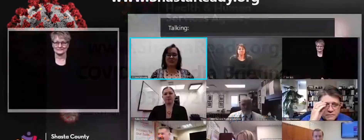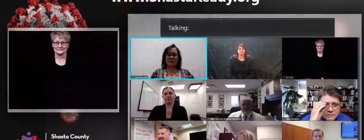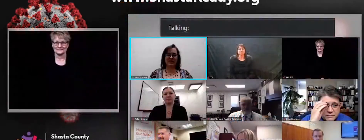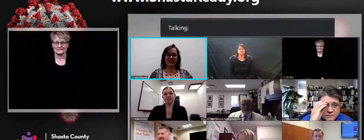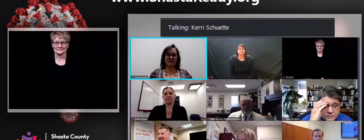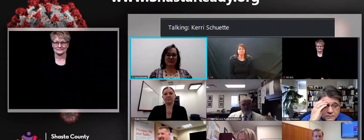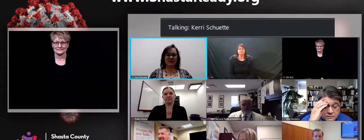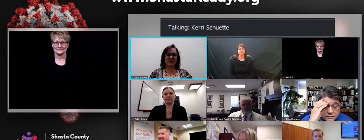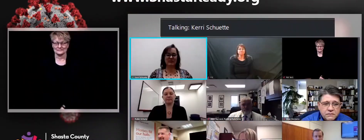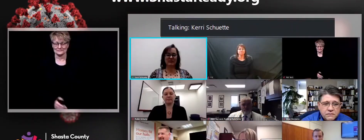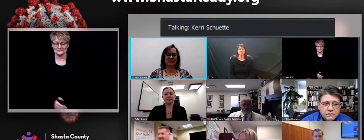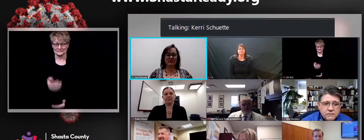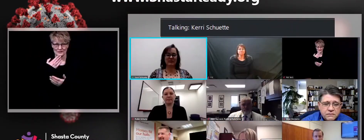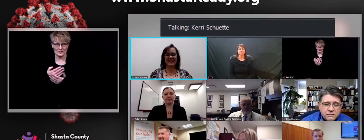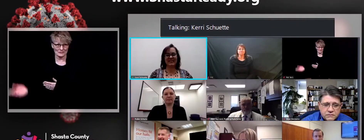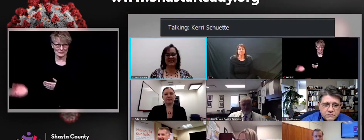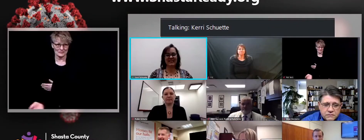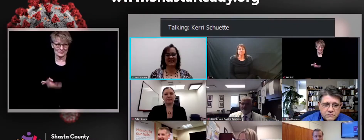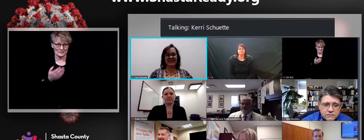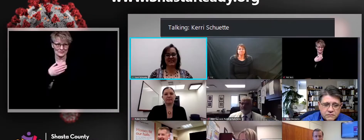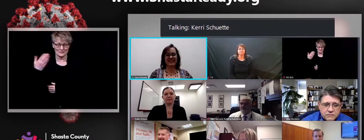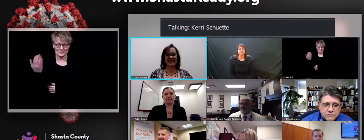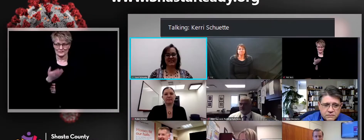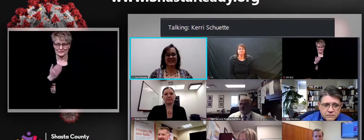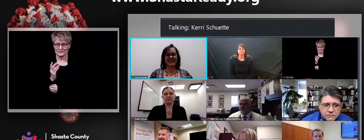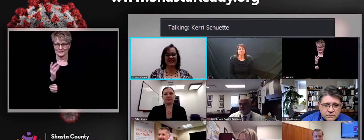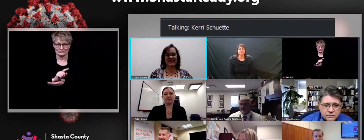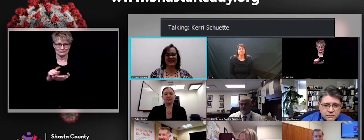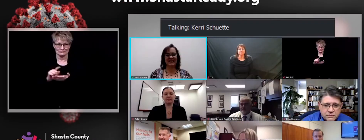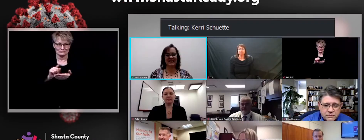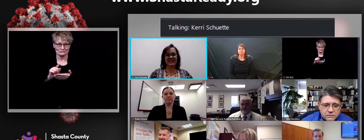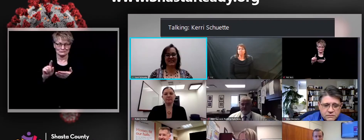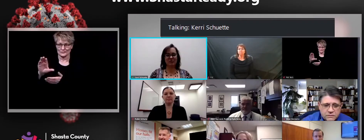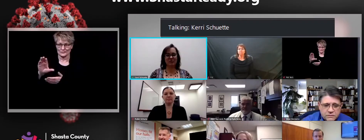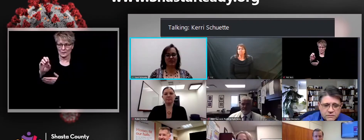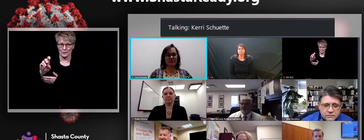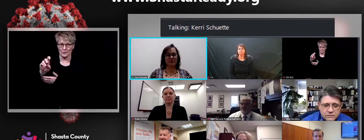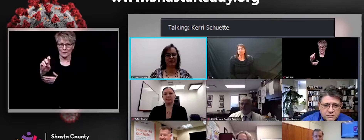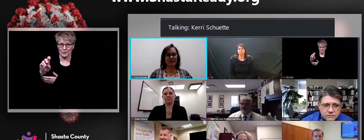Good morning and welcome to the weekly COVID-19 media briefing. I'm Kerri Schuette, the Public